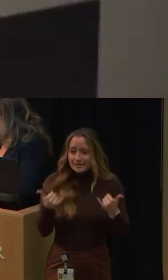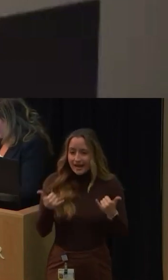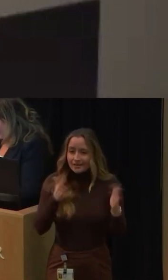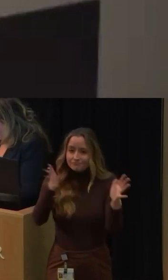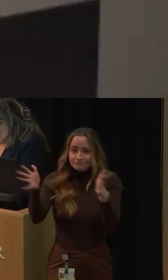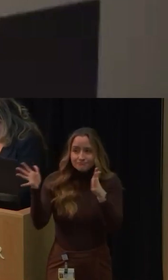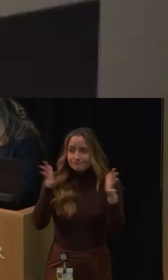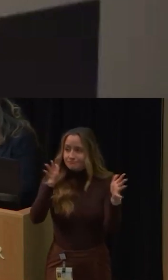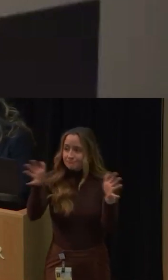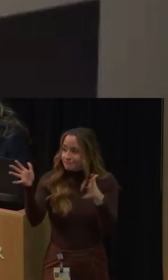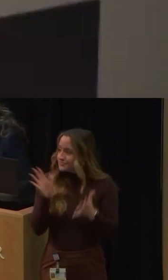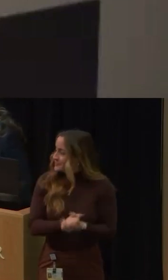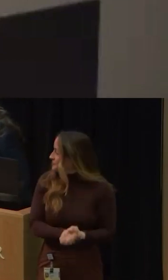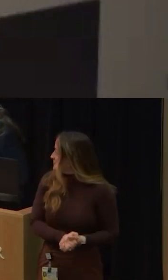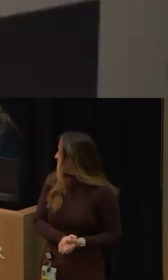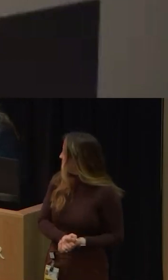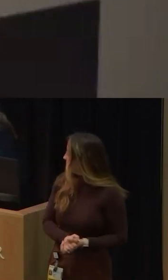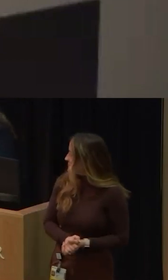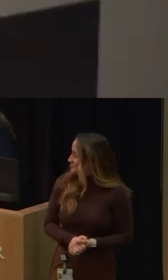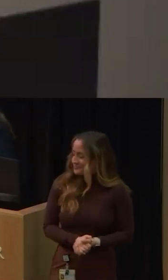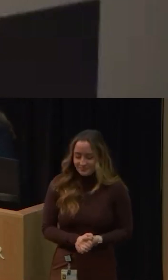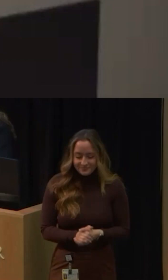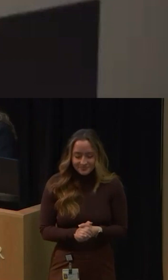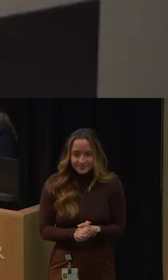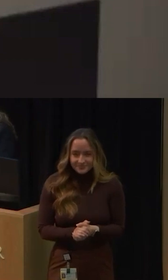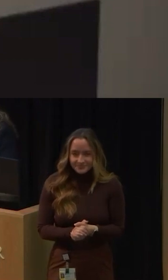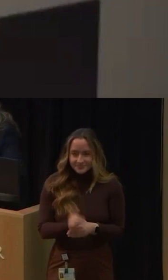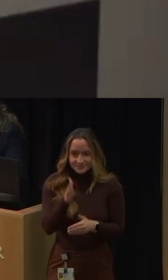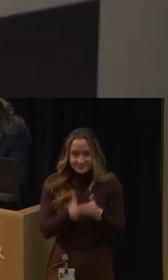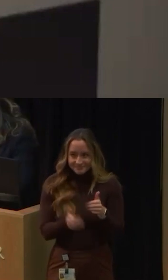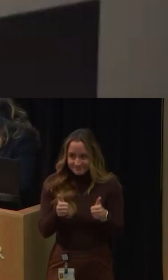(panelists speaking indistinctly and laughing)